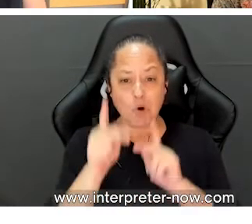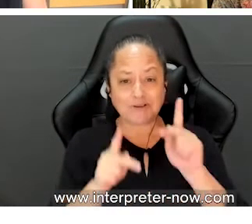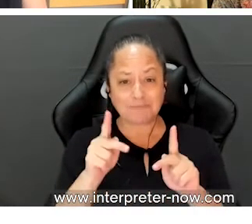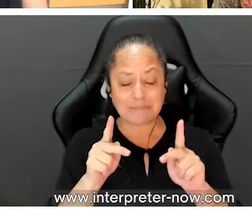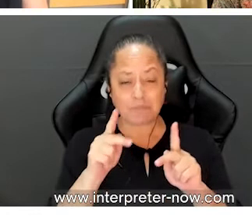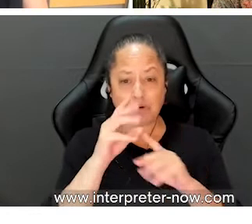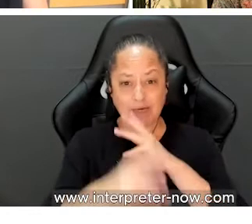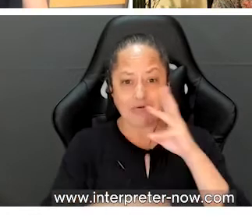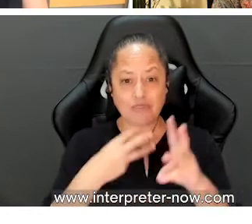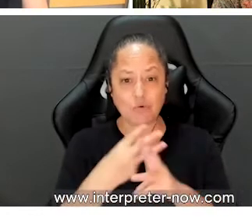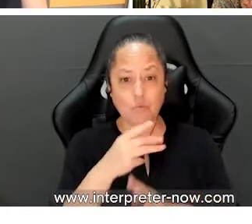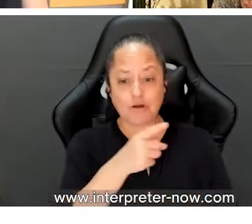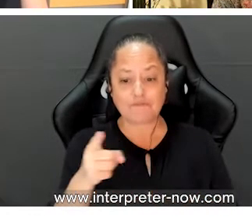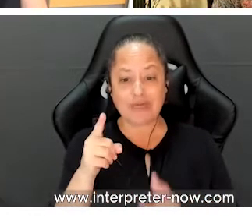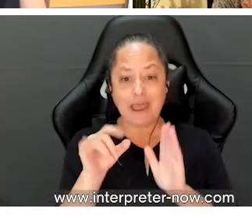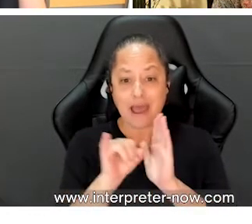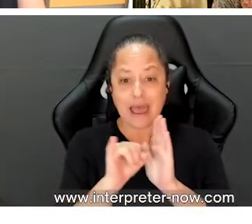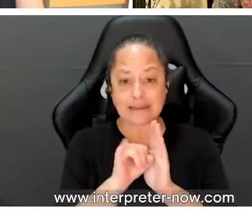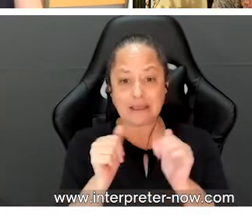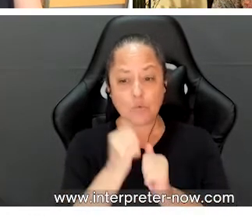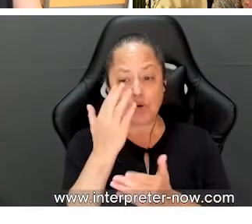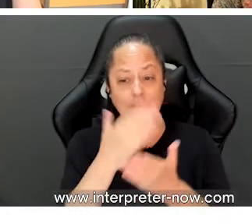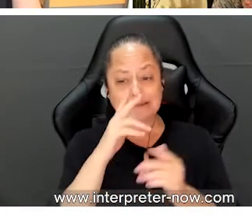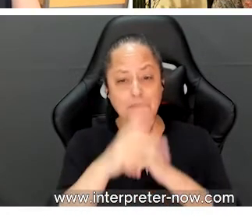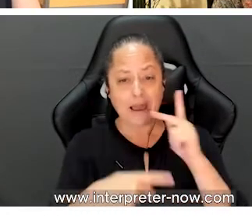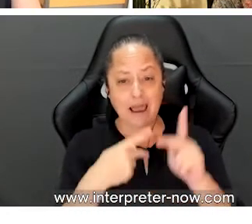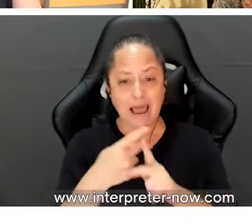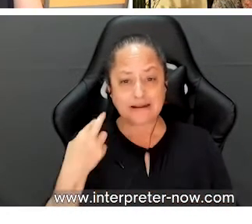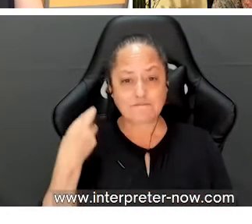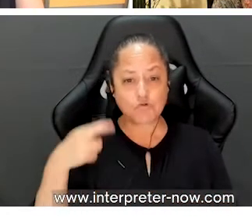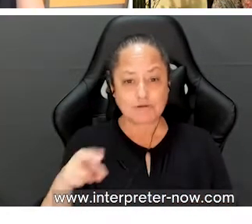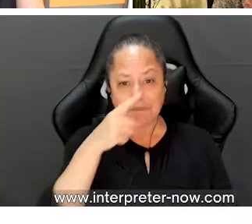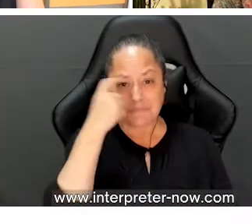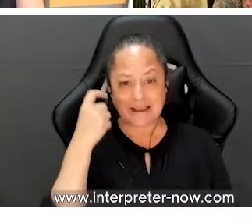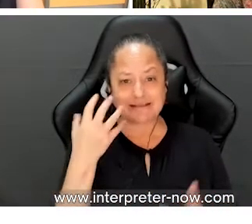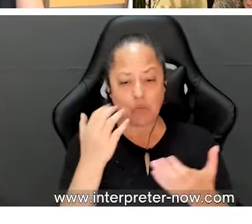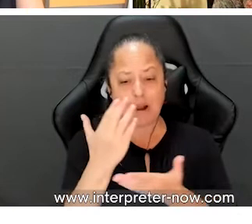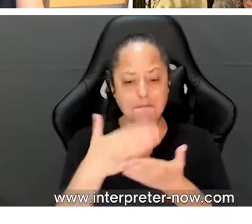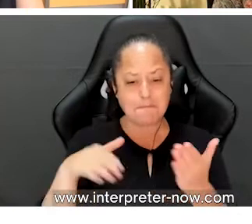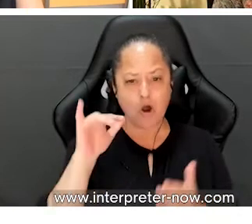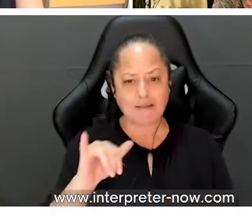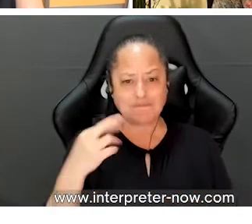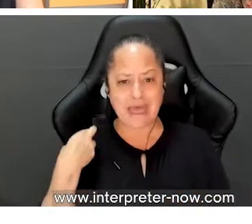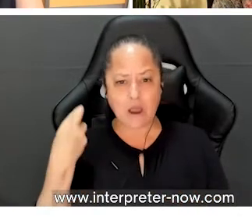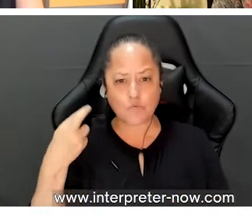Most people in the world if they identify with some sort of religion is because they want to be part of that religion.